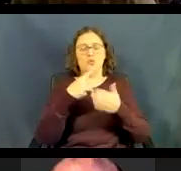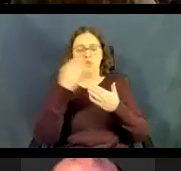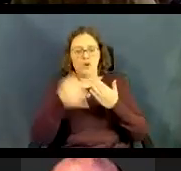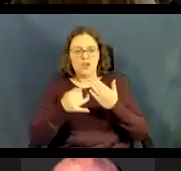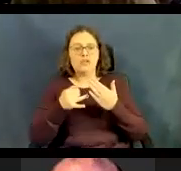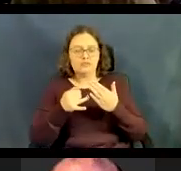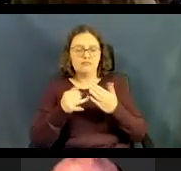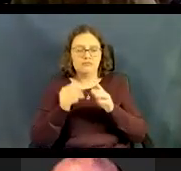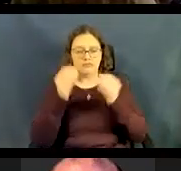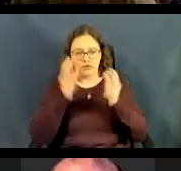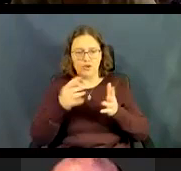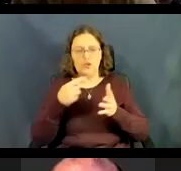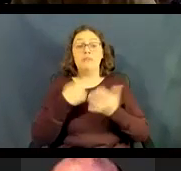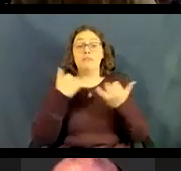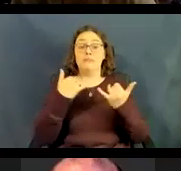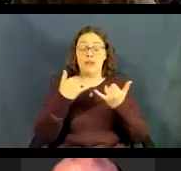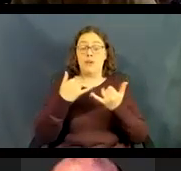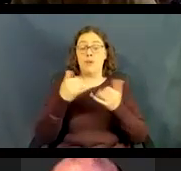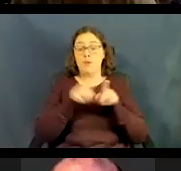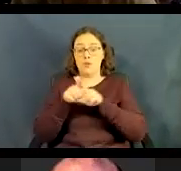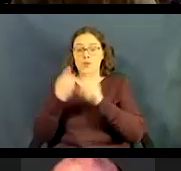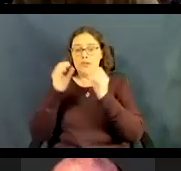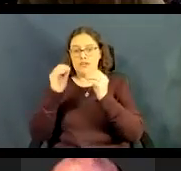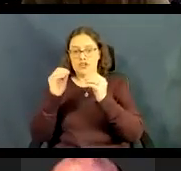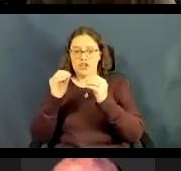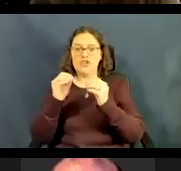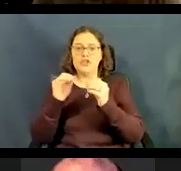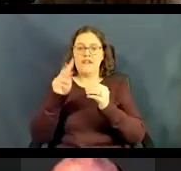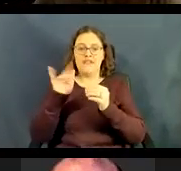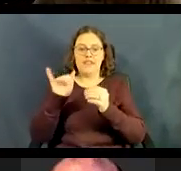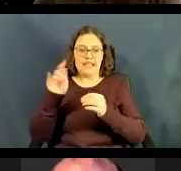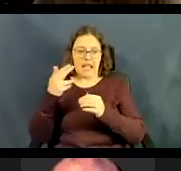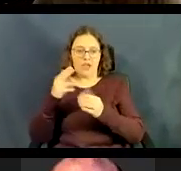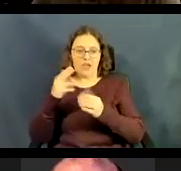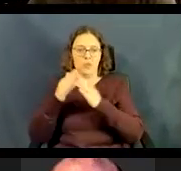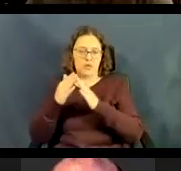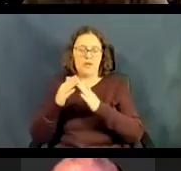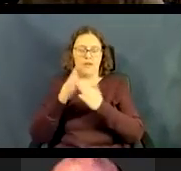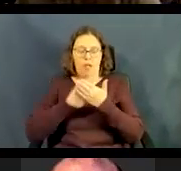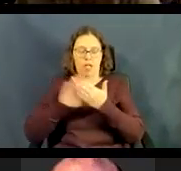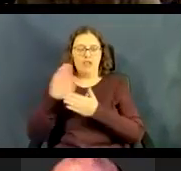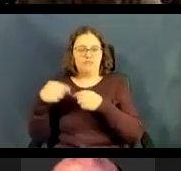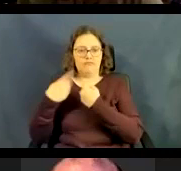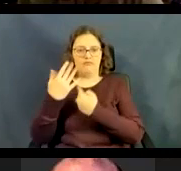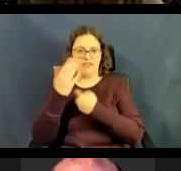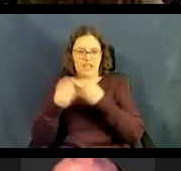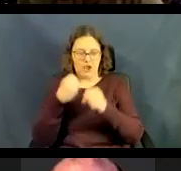That might make today a bit easier for you because you can jot notes down. As a reminder, as we go along, please put your questions in the chat box